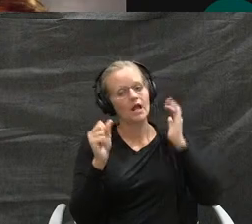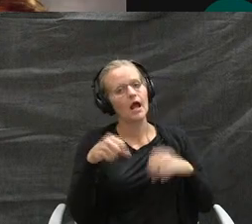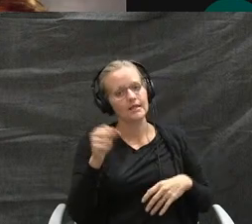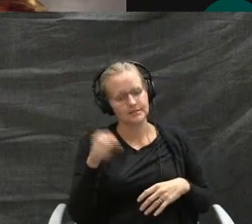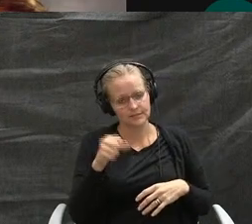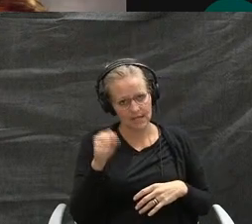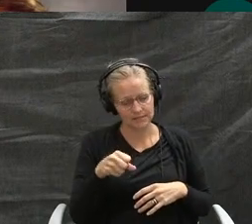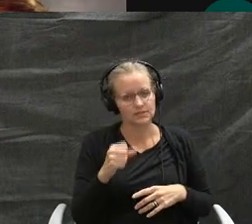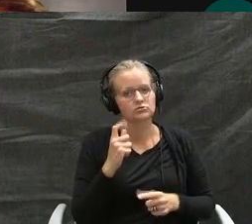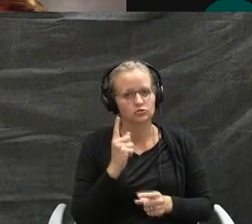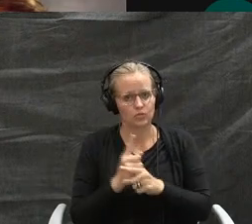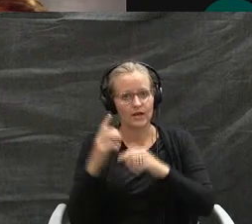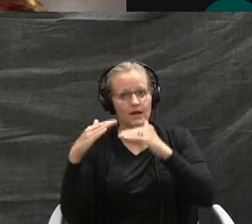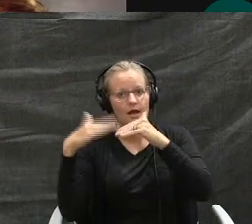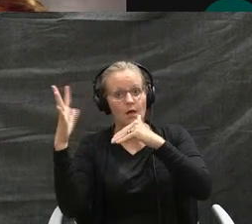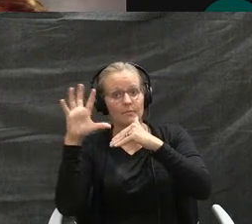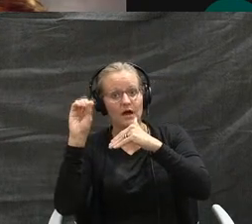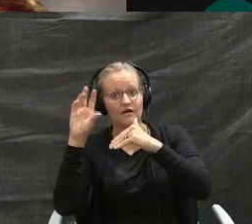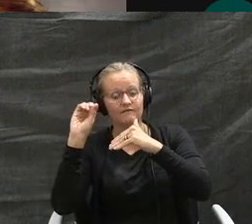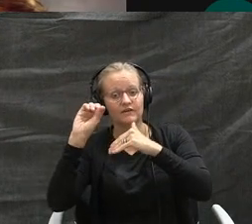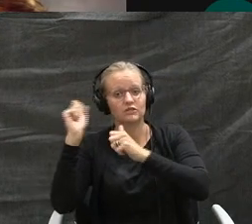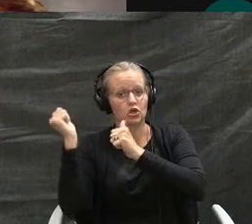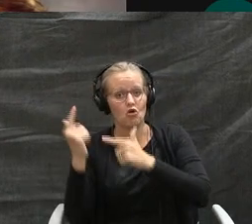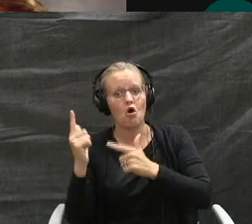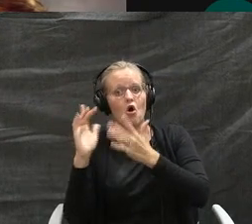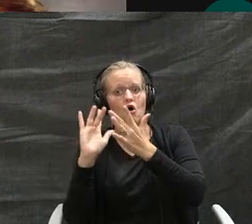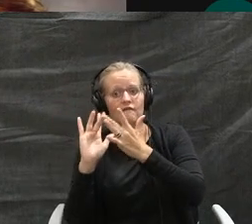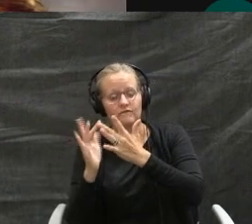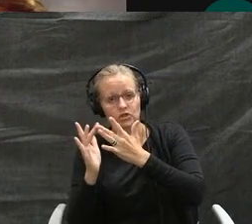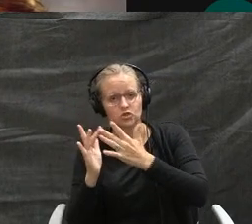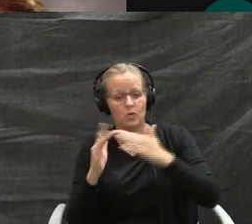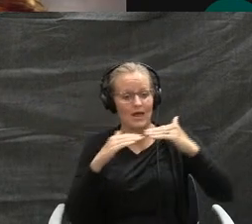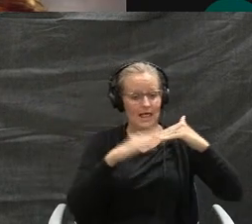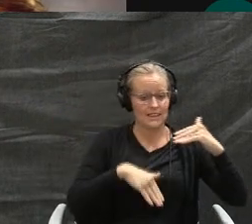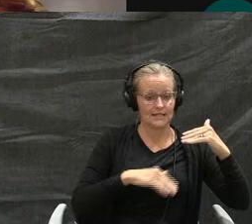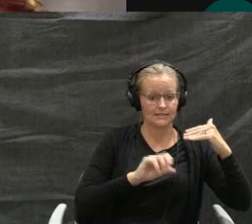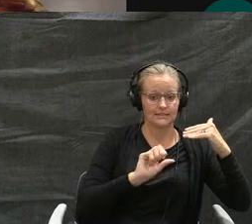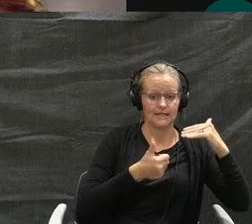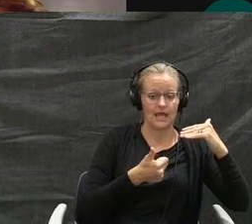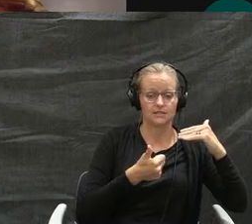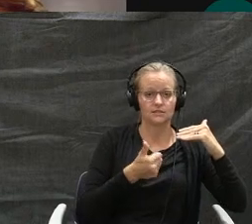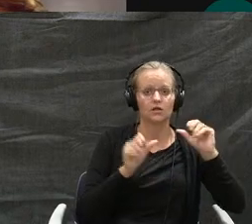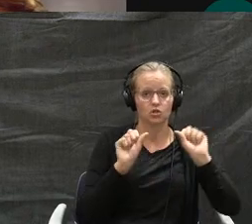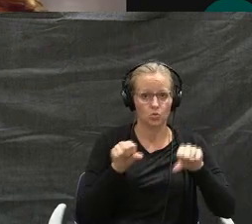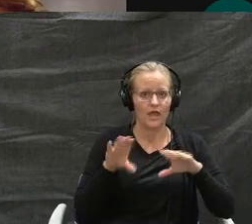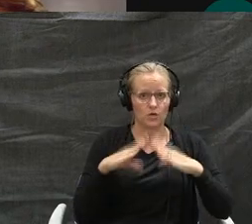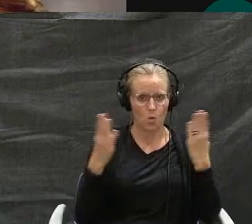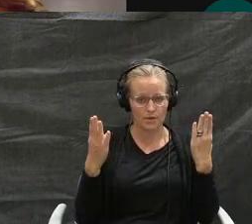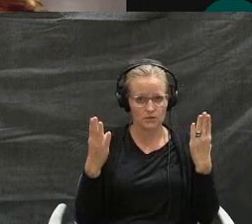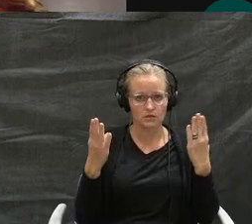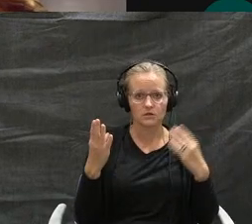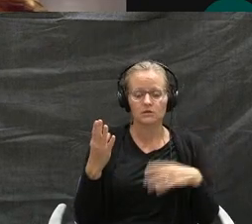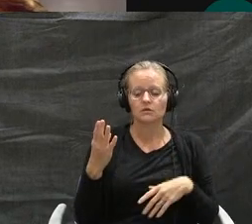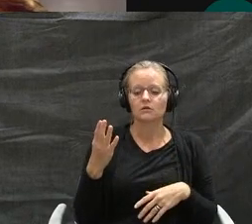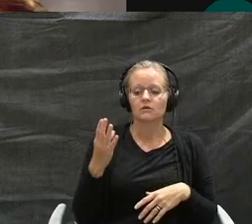two ends of the scale. So clearly the state anticipates in the Department of Health anticipates that younger